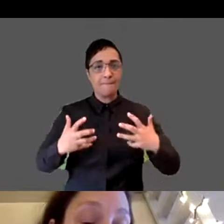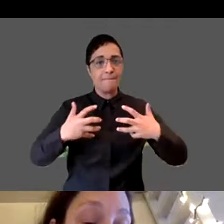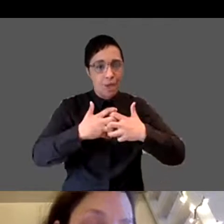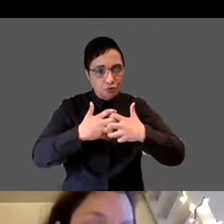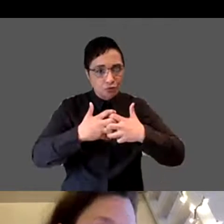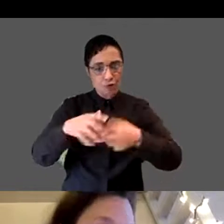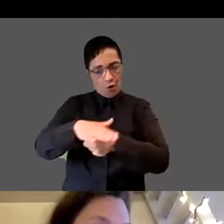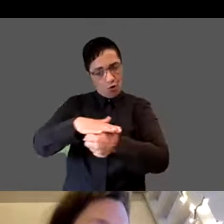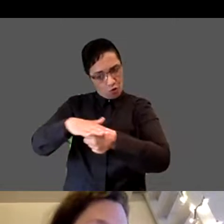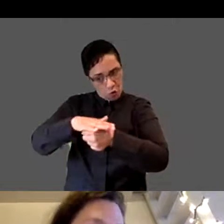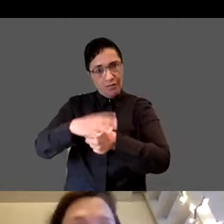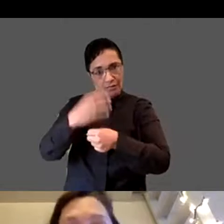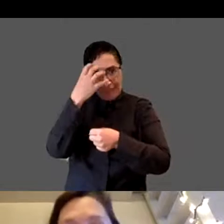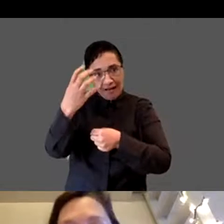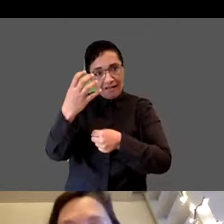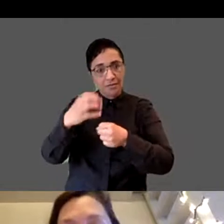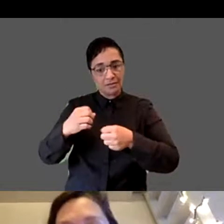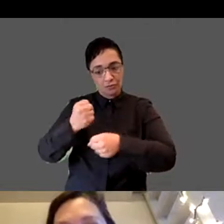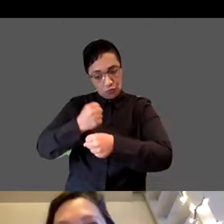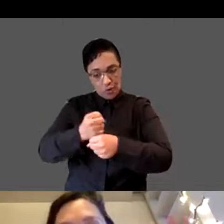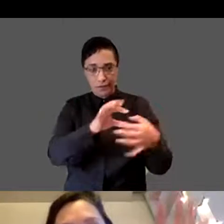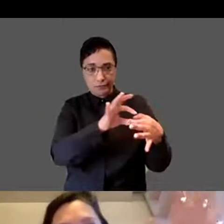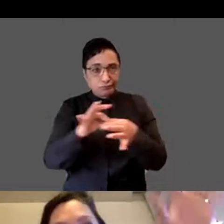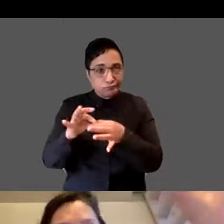They worked with the local government and the local health ministry so they matched